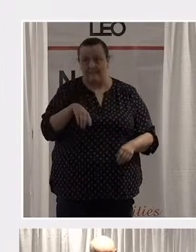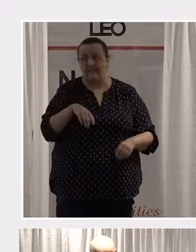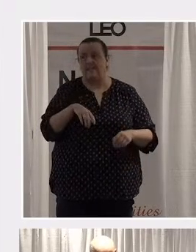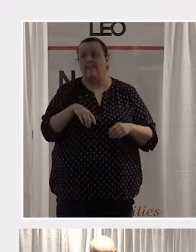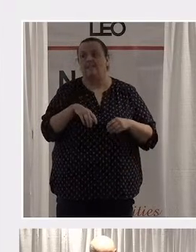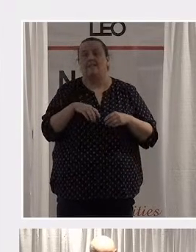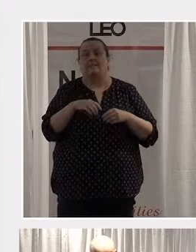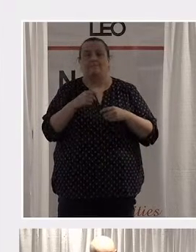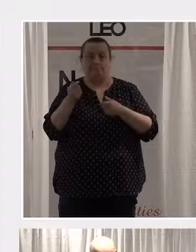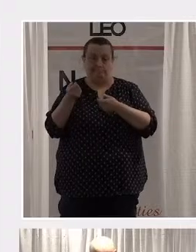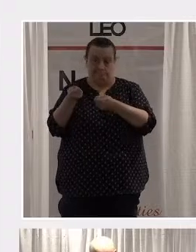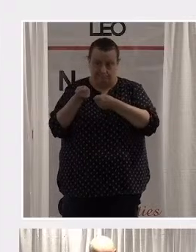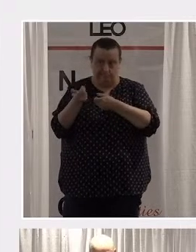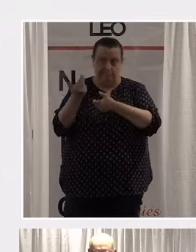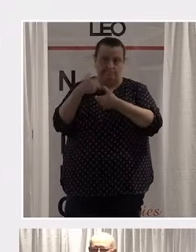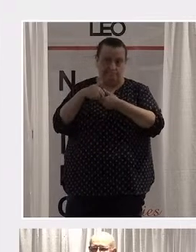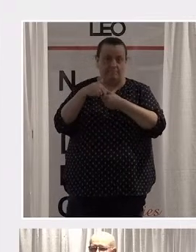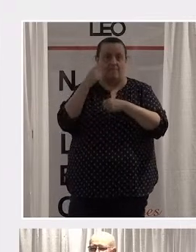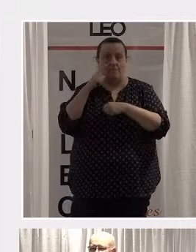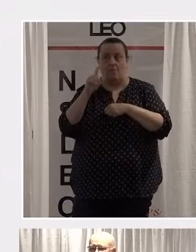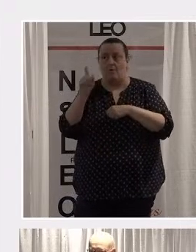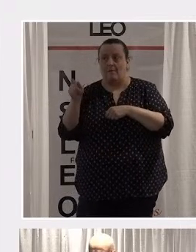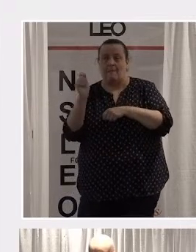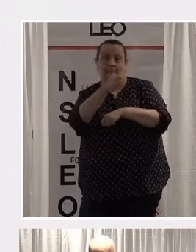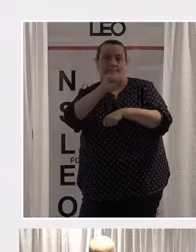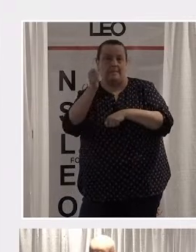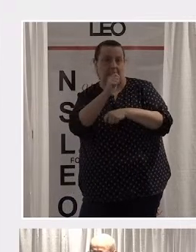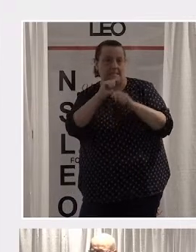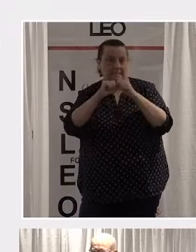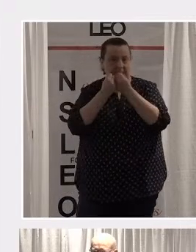TO JOIN THE VARSITY BADMINTON TEAM.